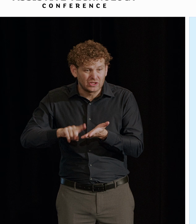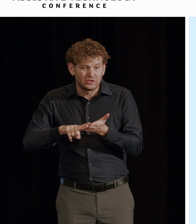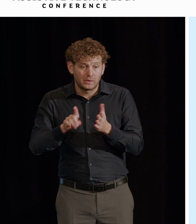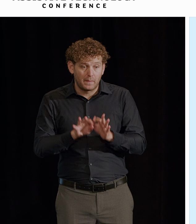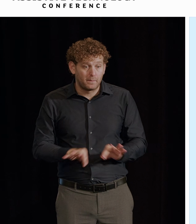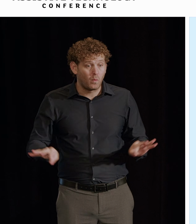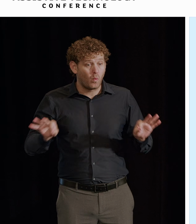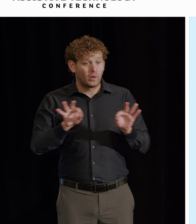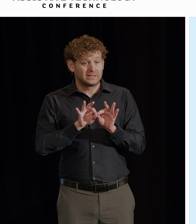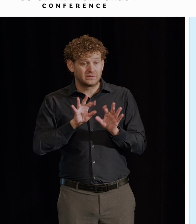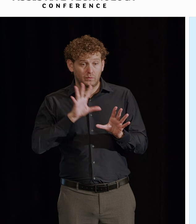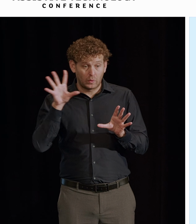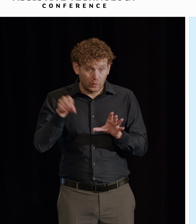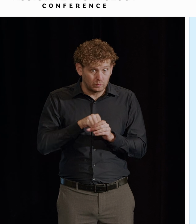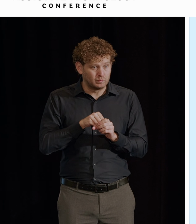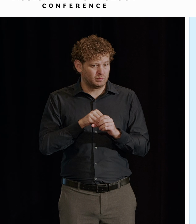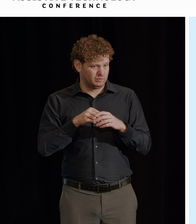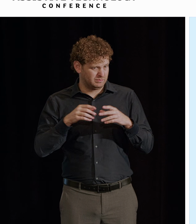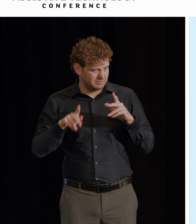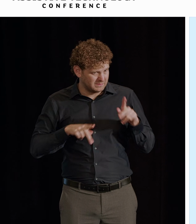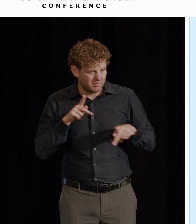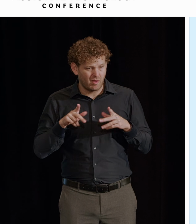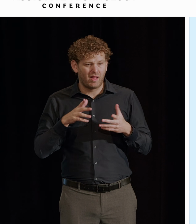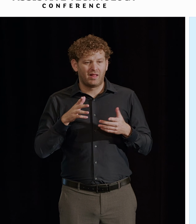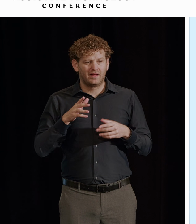We've heard from veterans like Edward and Elizabeth.